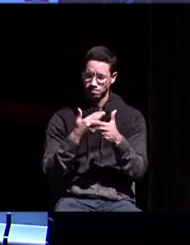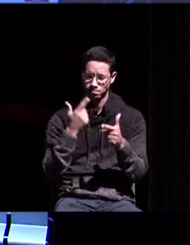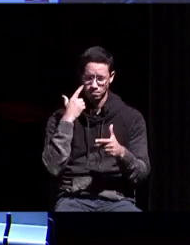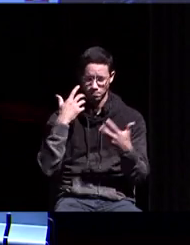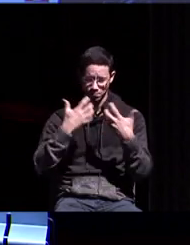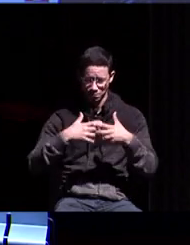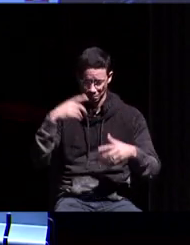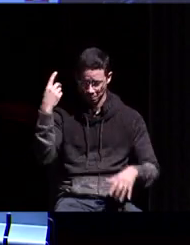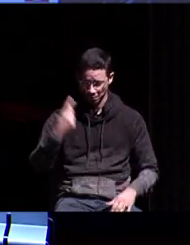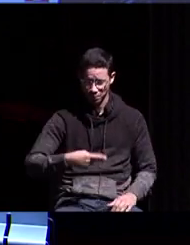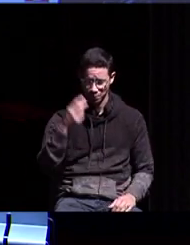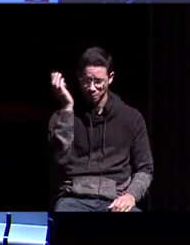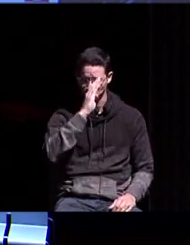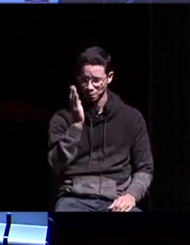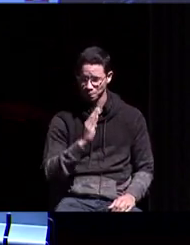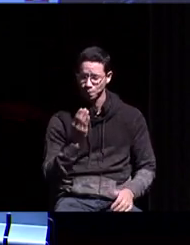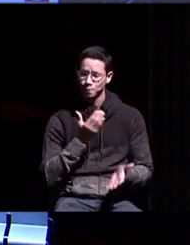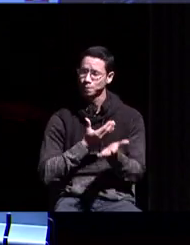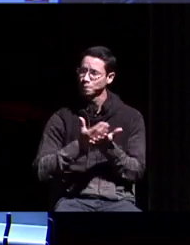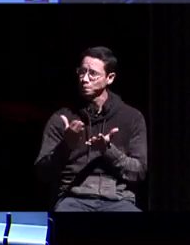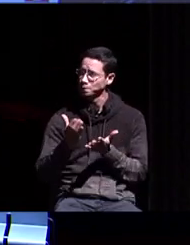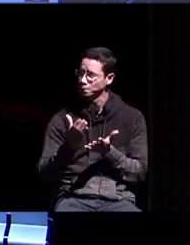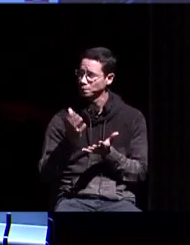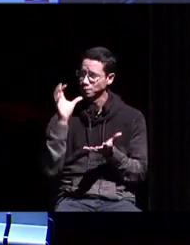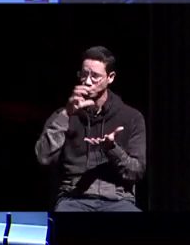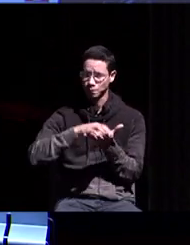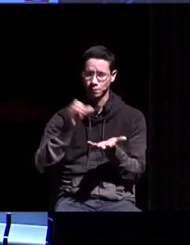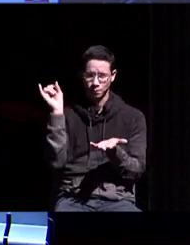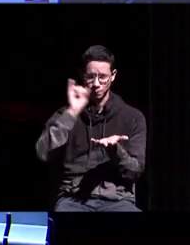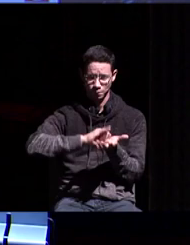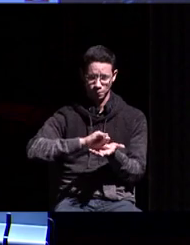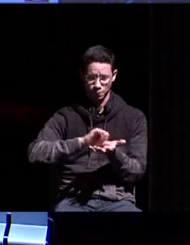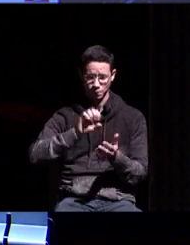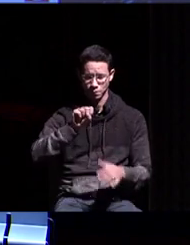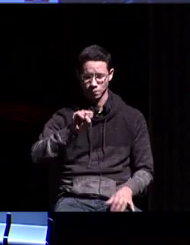started with trade unions, then the confederations,